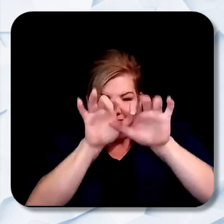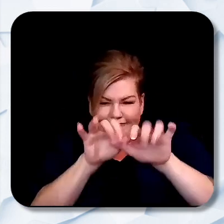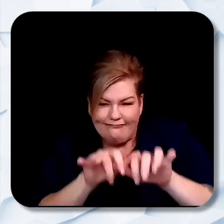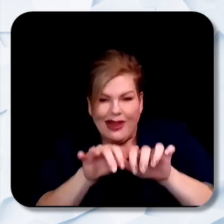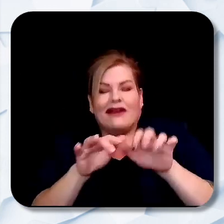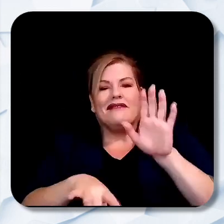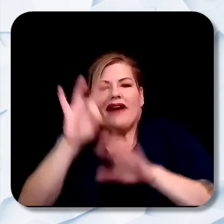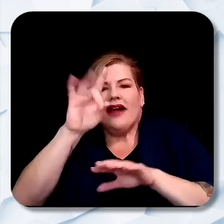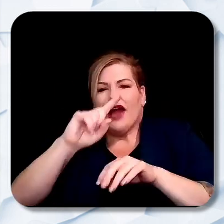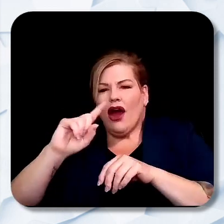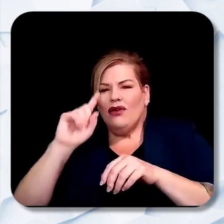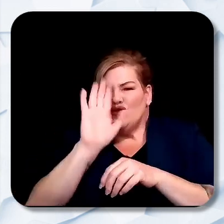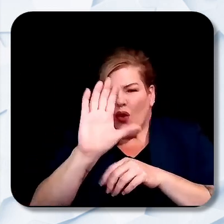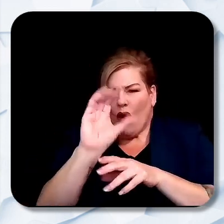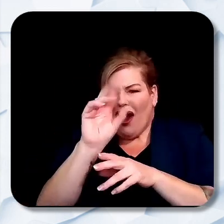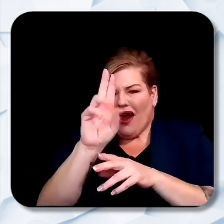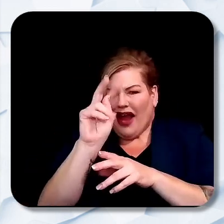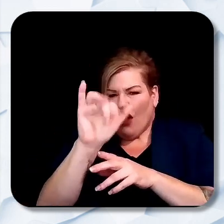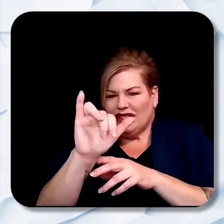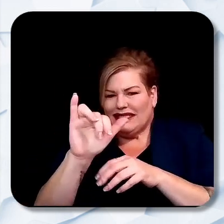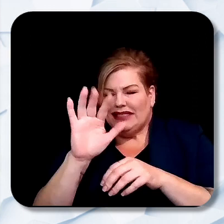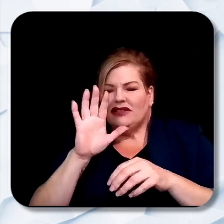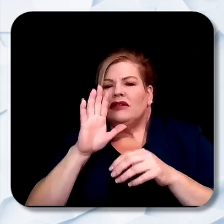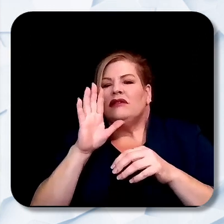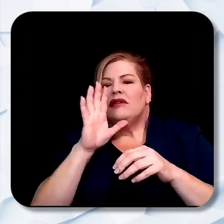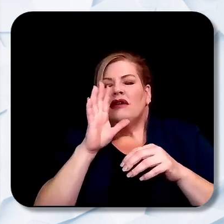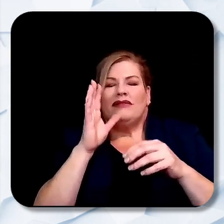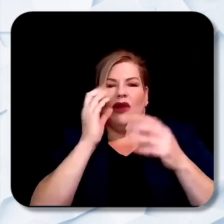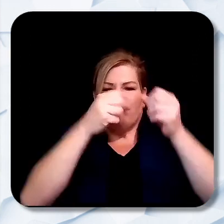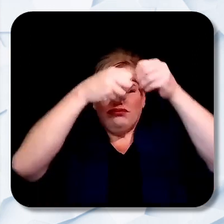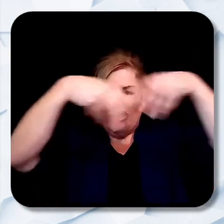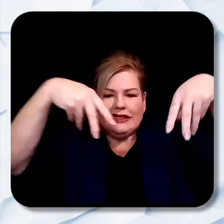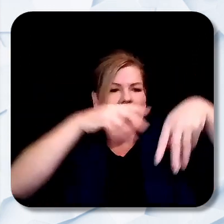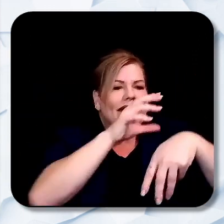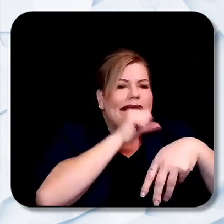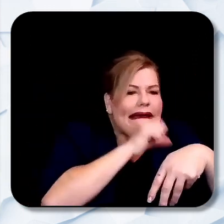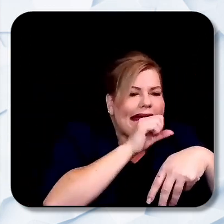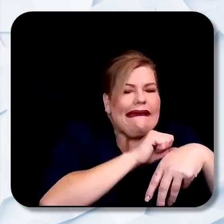your county broken down by age and ethnicity by uh referencing the link that's bolded at